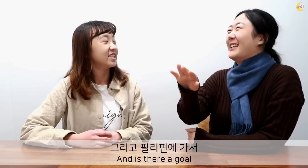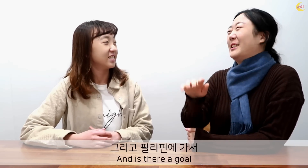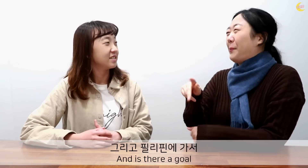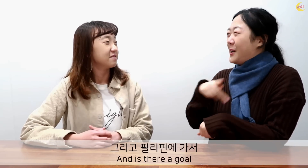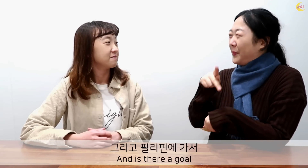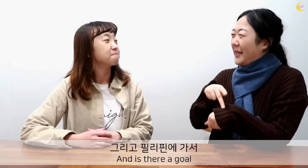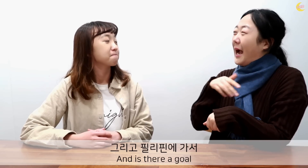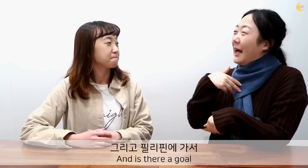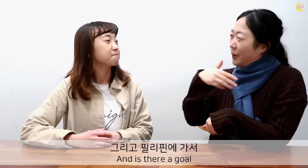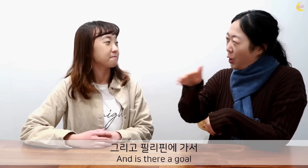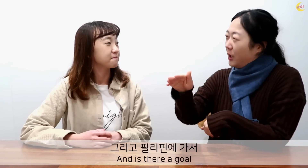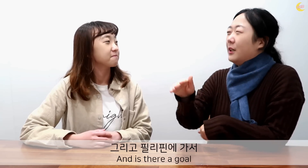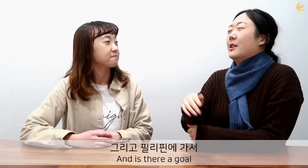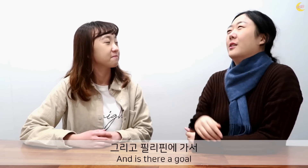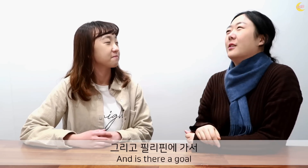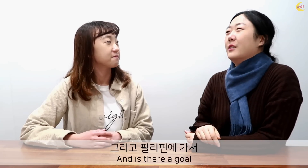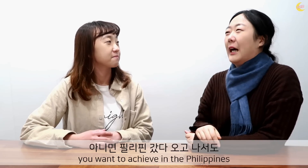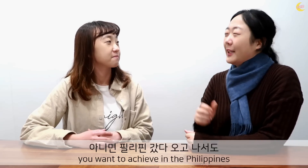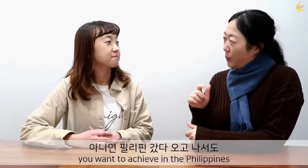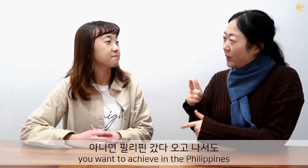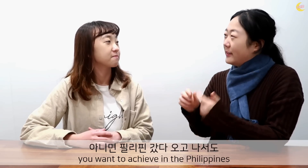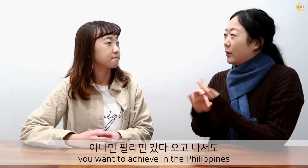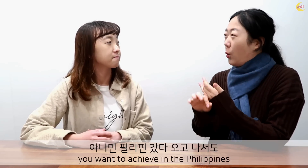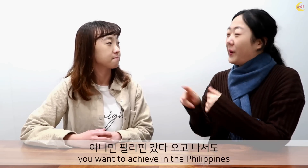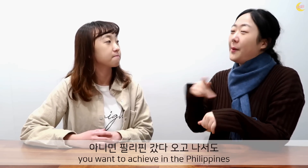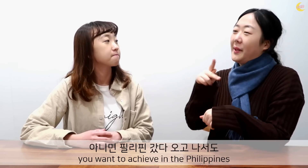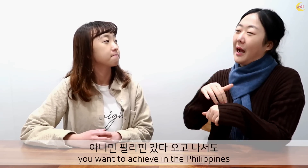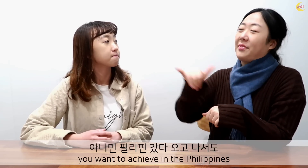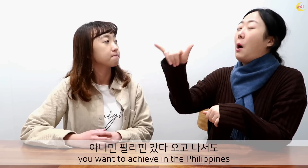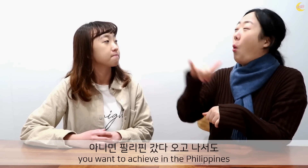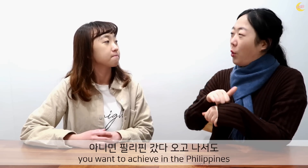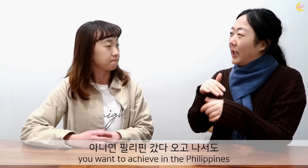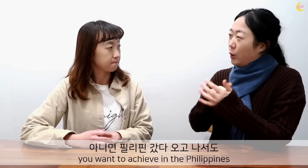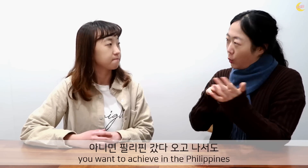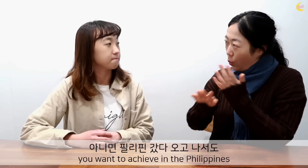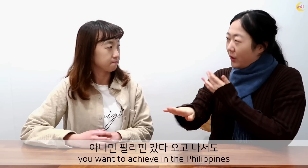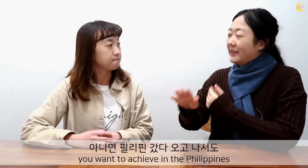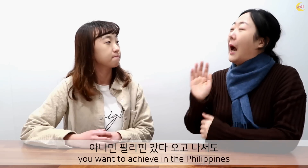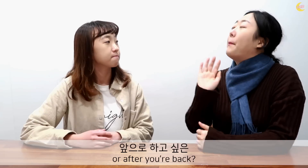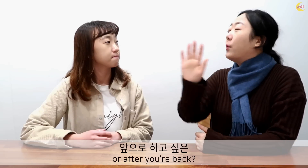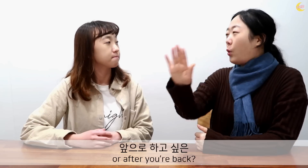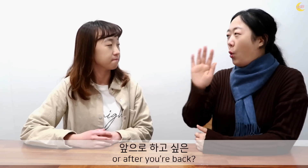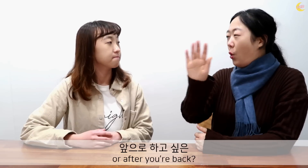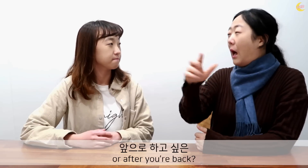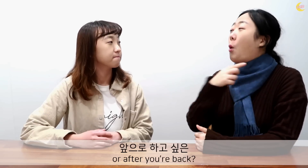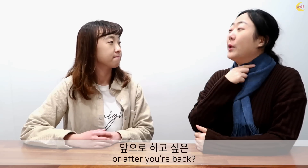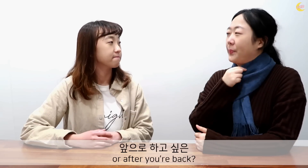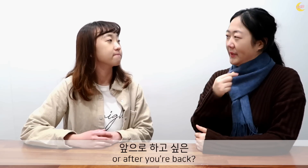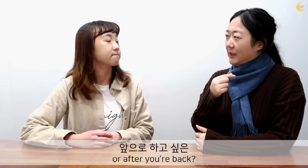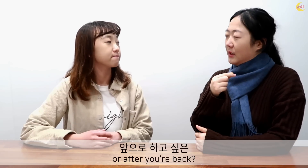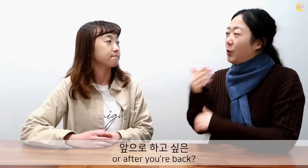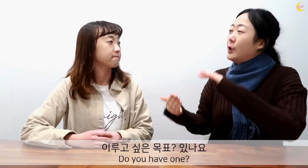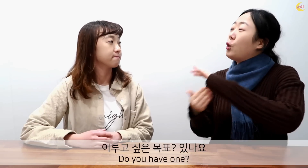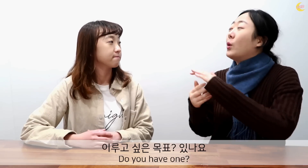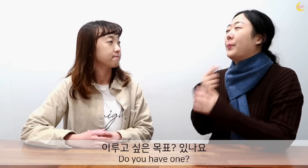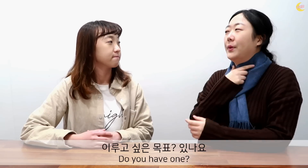And is there a goal you want to achieve in the Philippines or after you’re back?